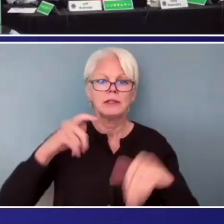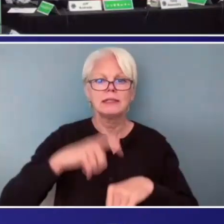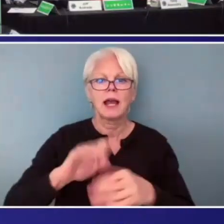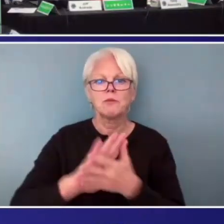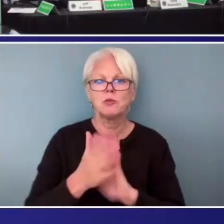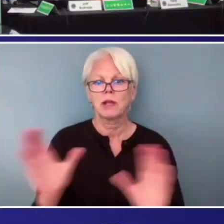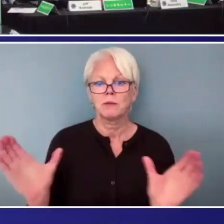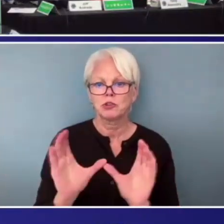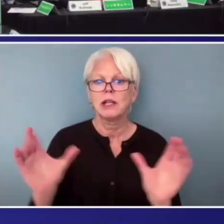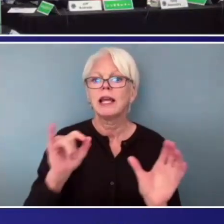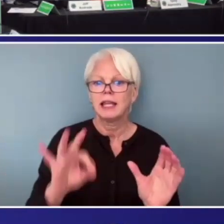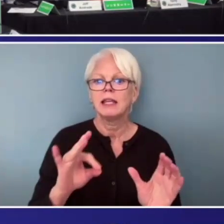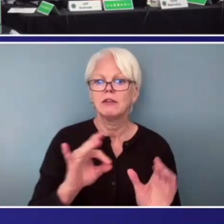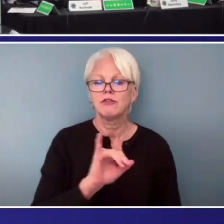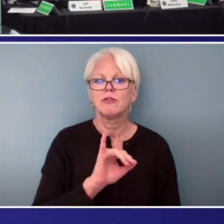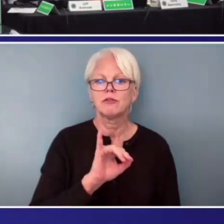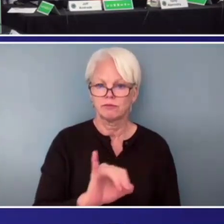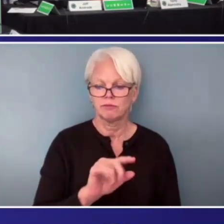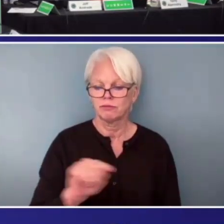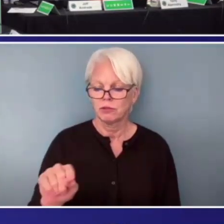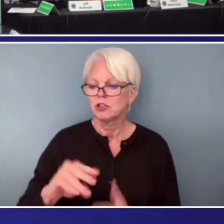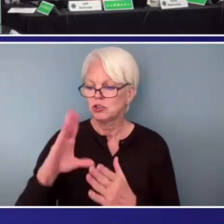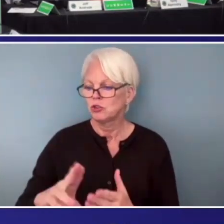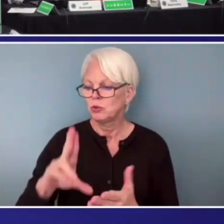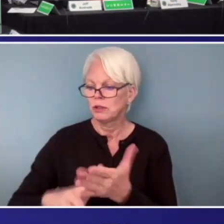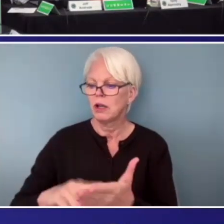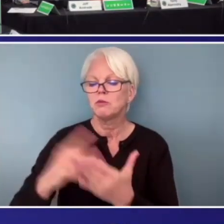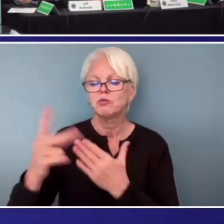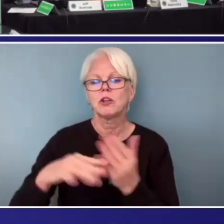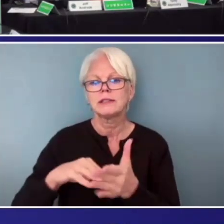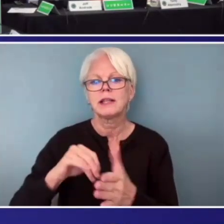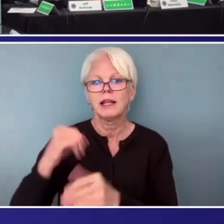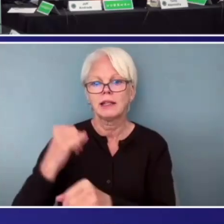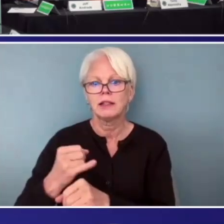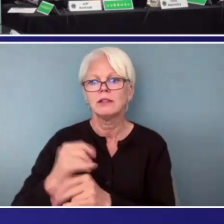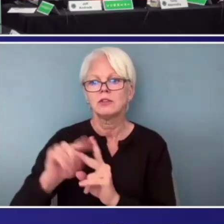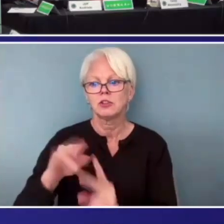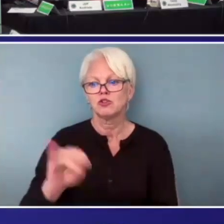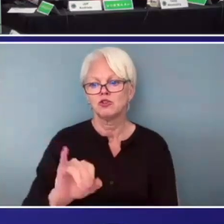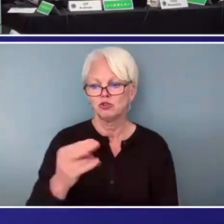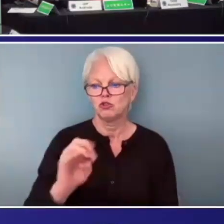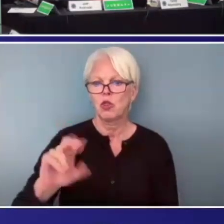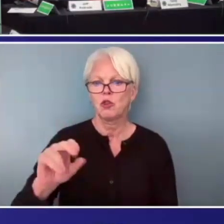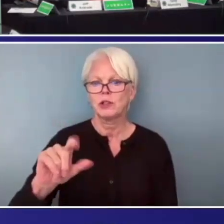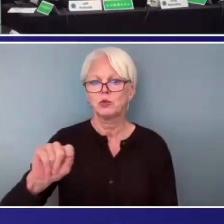Romanette one, the student is enrolled in a program of study at an institution as of June 30, 2026 and, Romanette two,